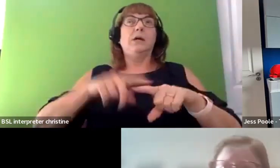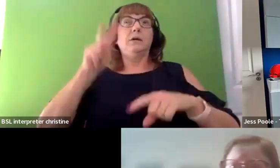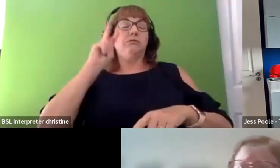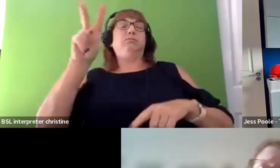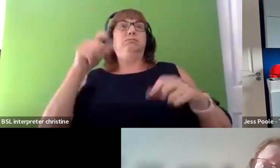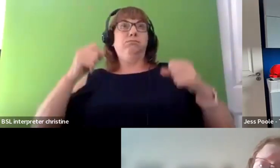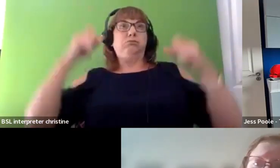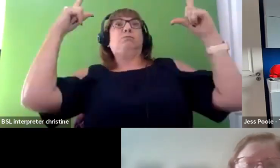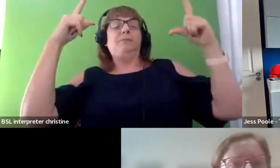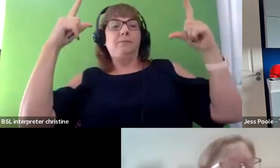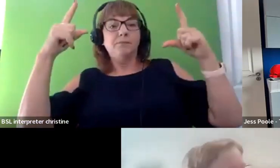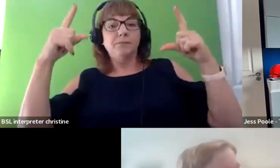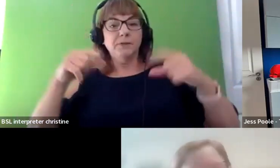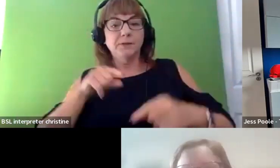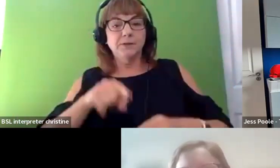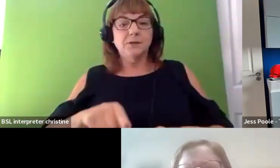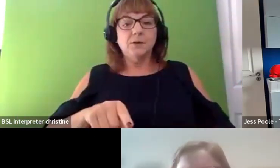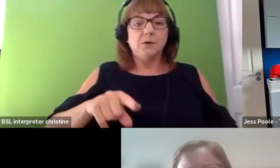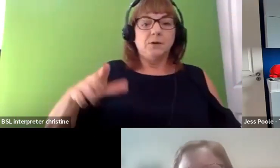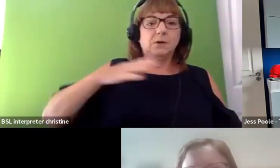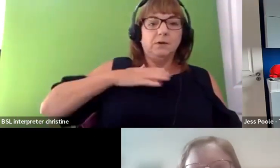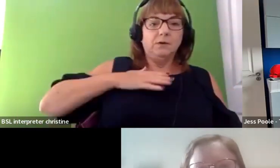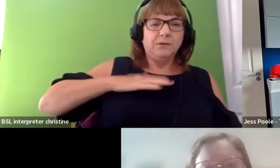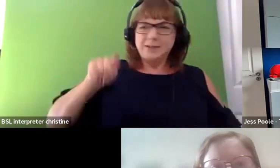like Johnny come sit down. I'm here, have you heard me. Come and sit down over here,